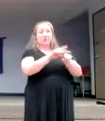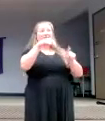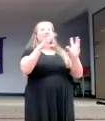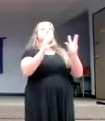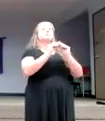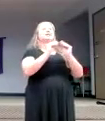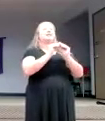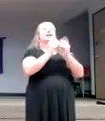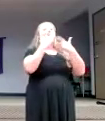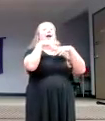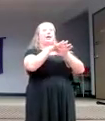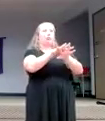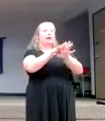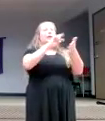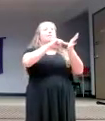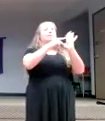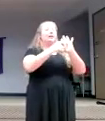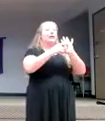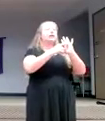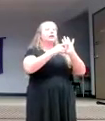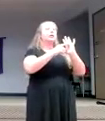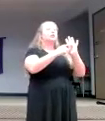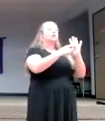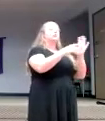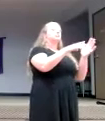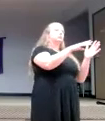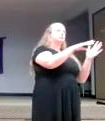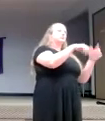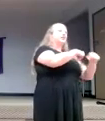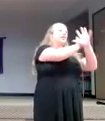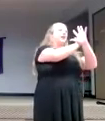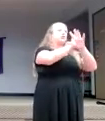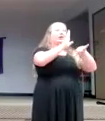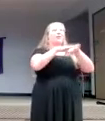is hybrid, and that means that it's also being live streamed. Right now online. So I'm gonna